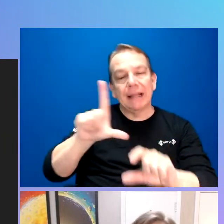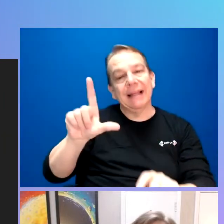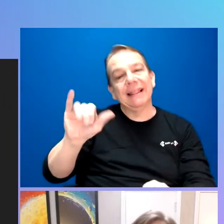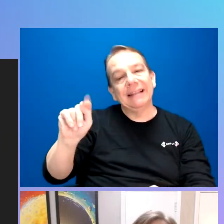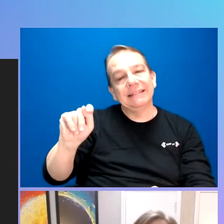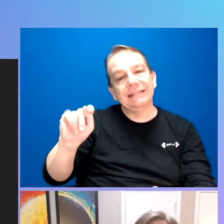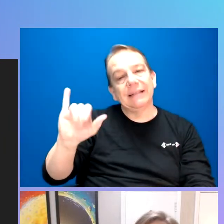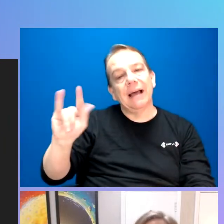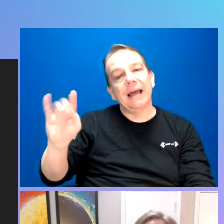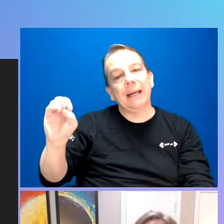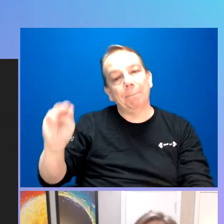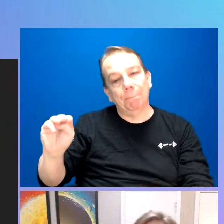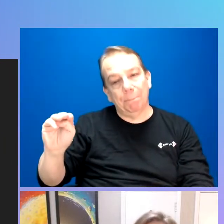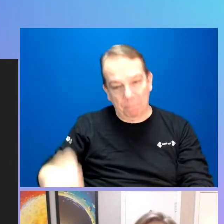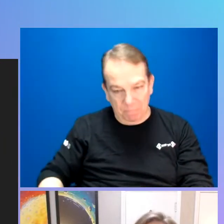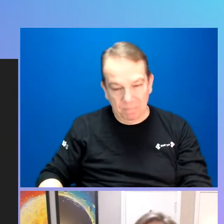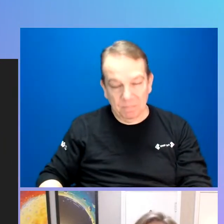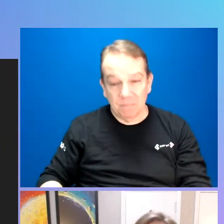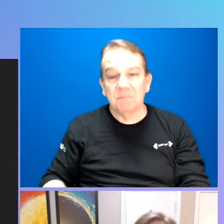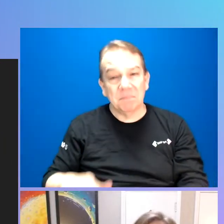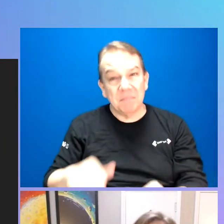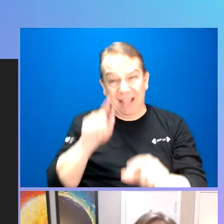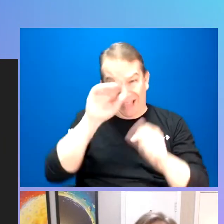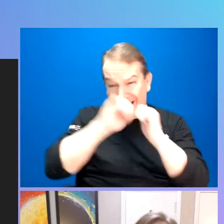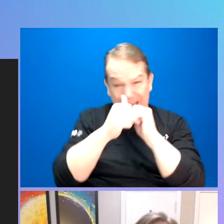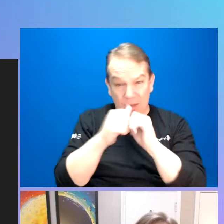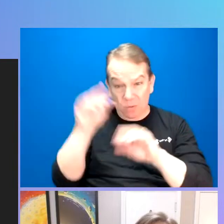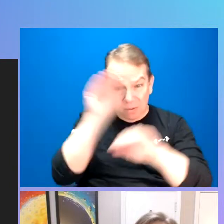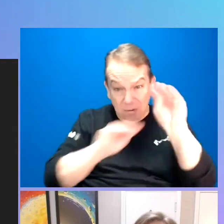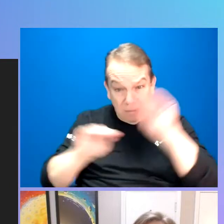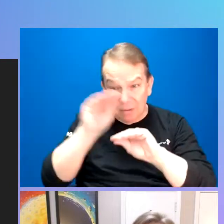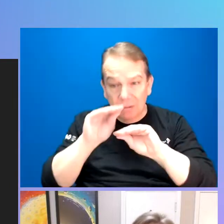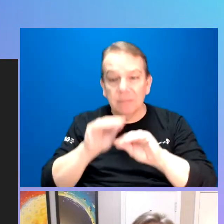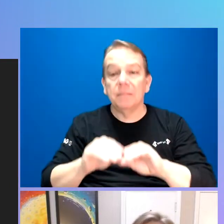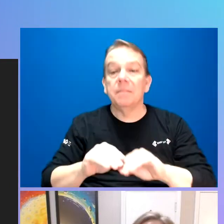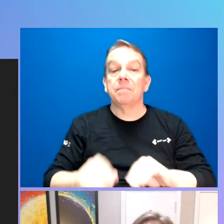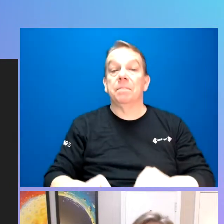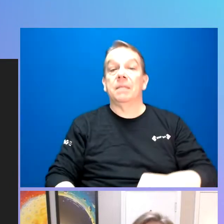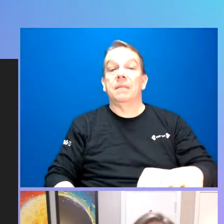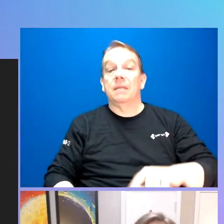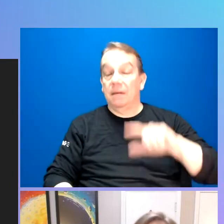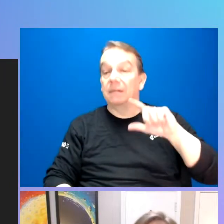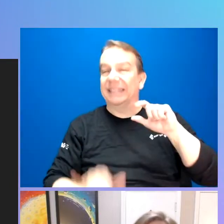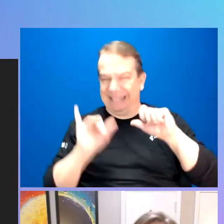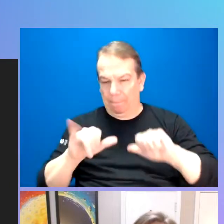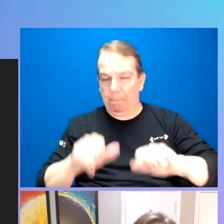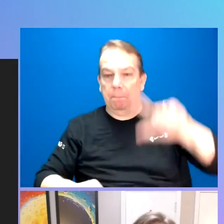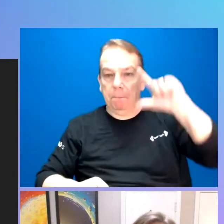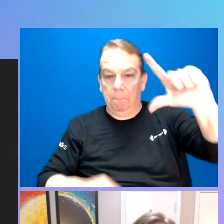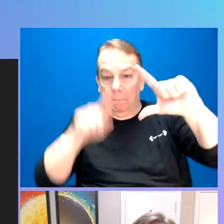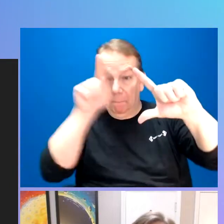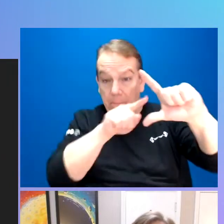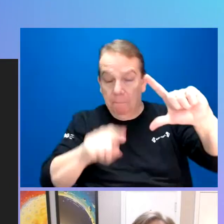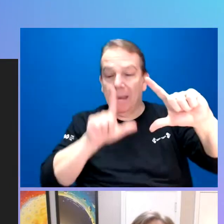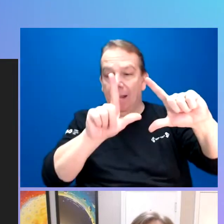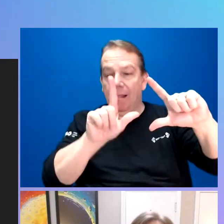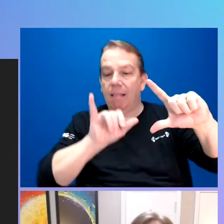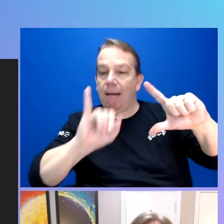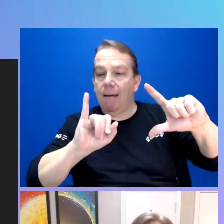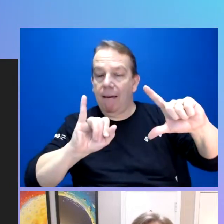make a list item by putting the letters Li inside of the start